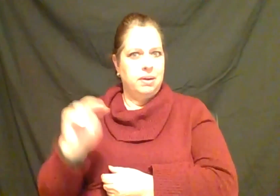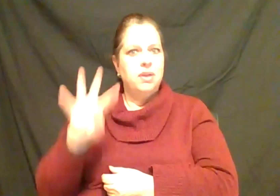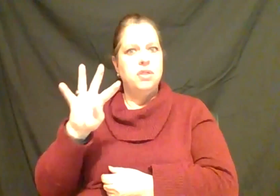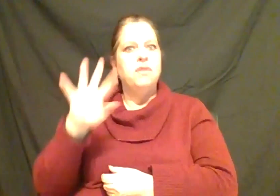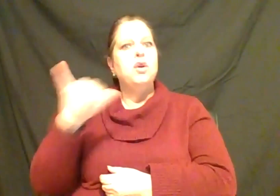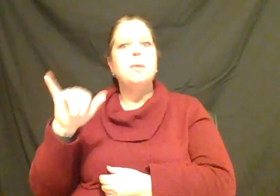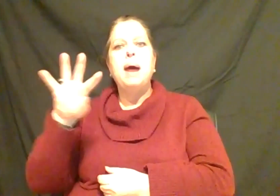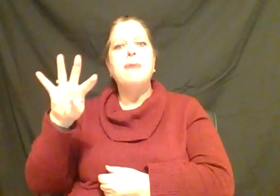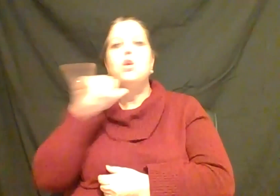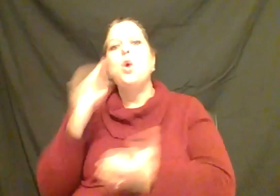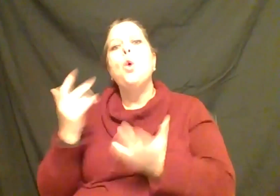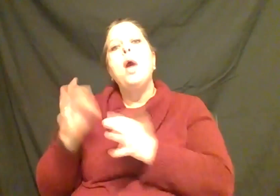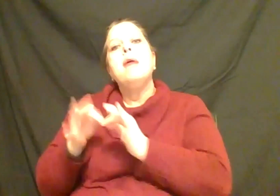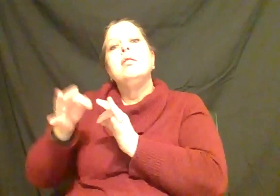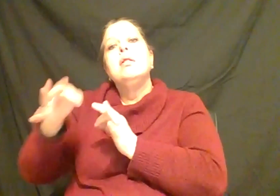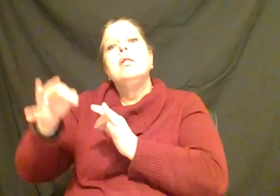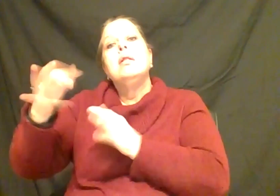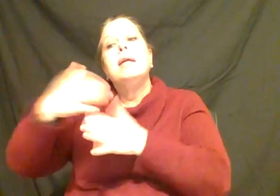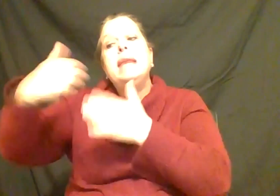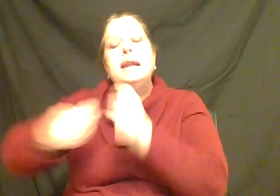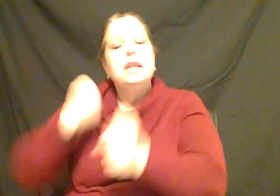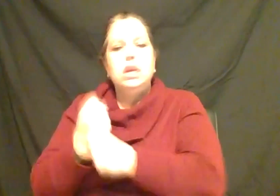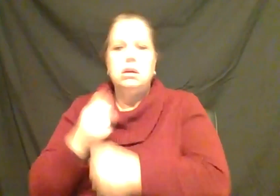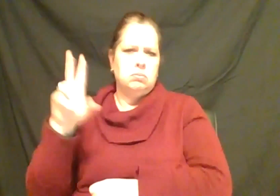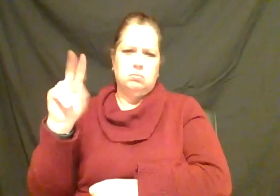of the year to take their sol so there would be no waiting two to three months